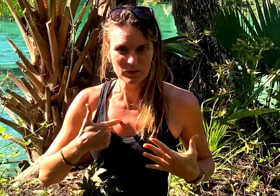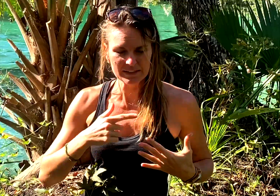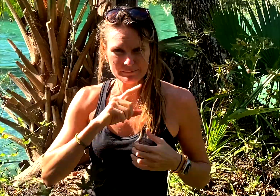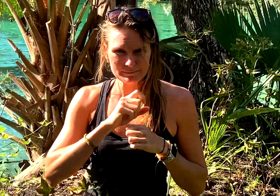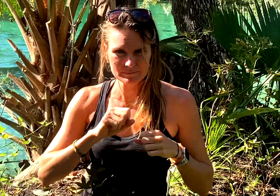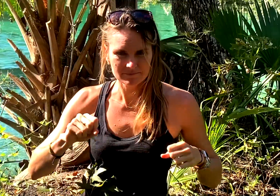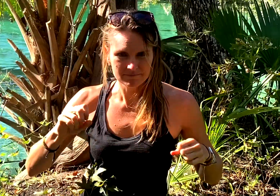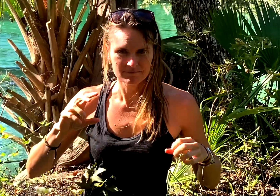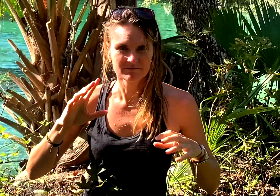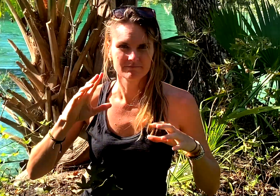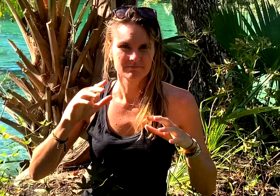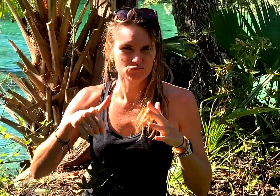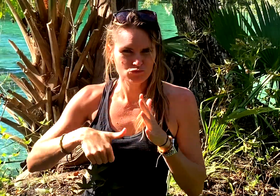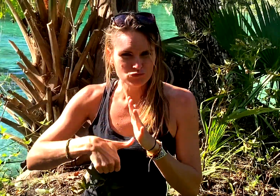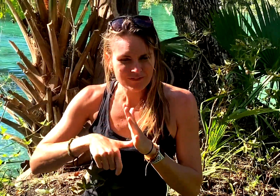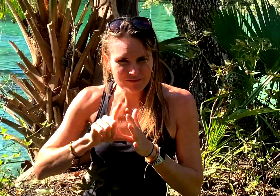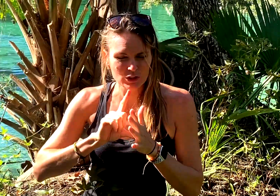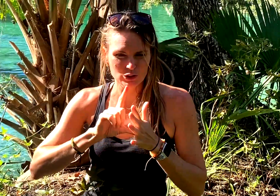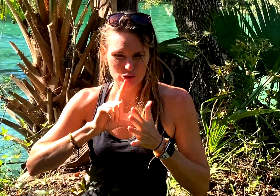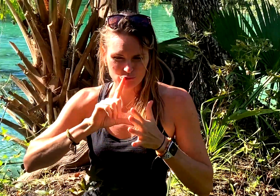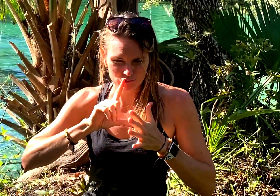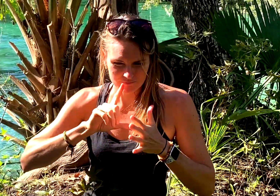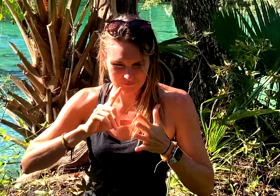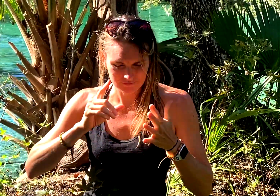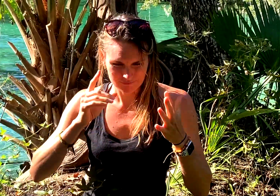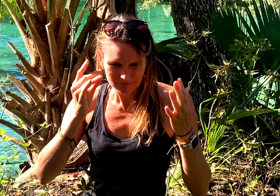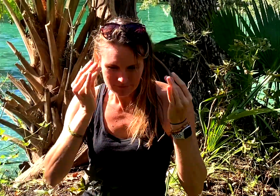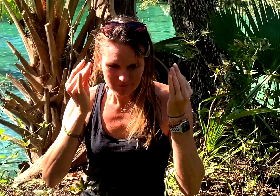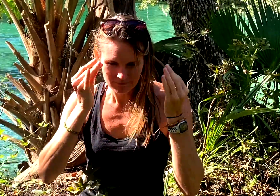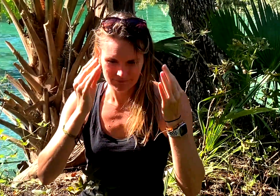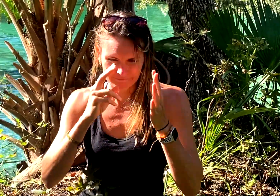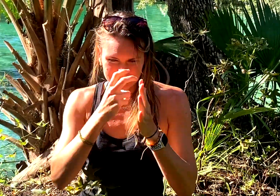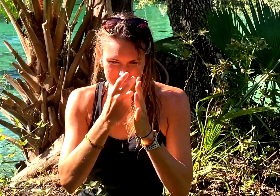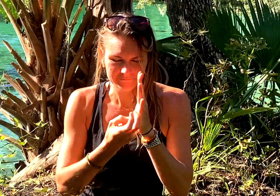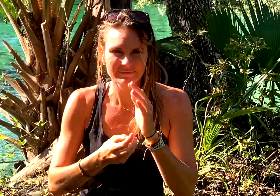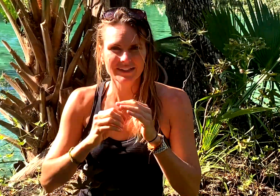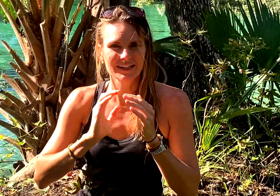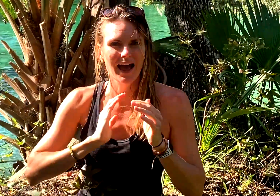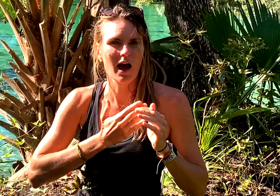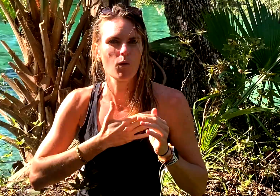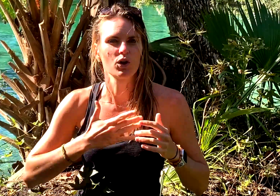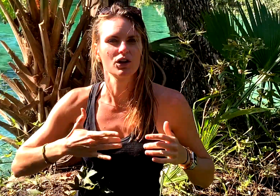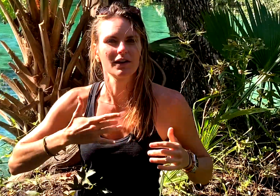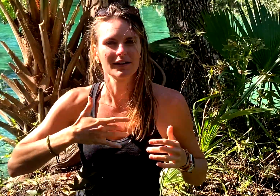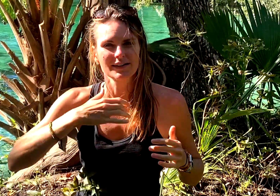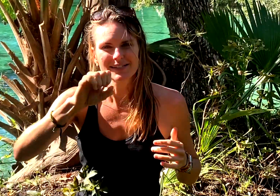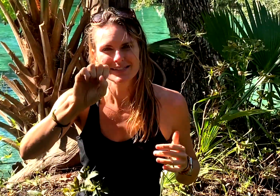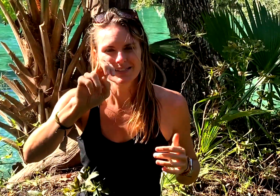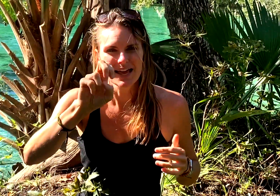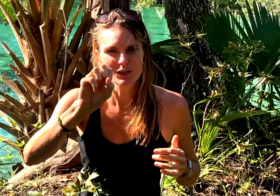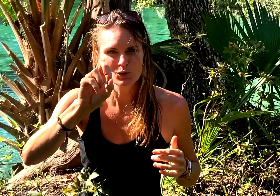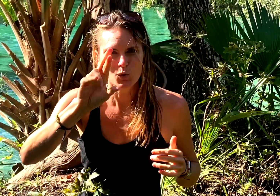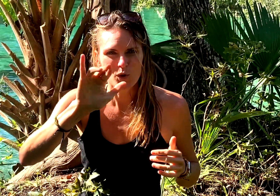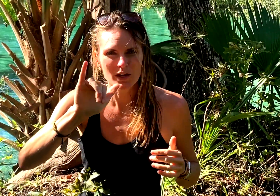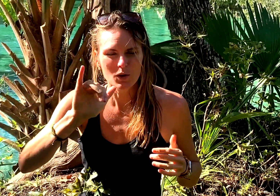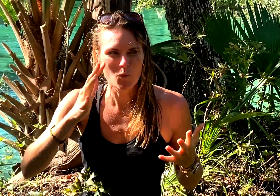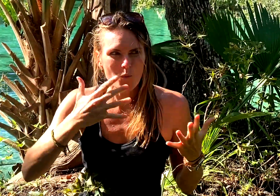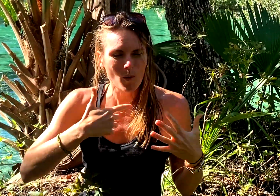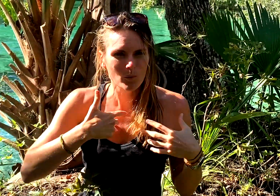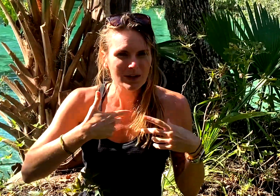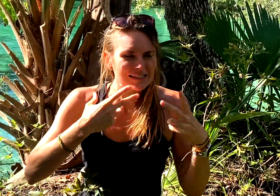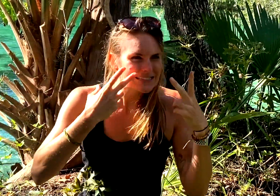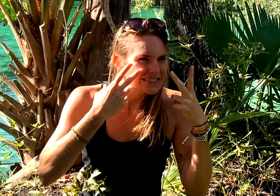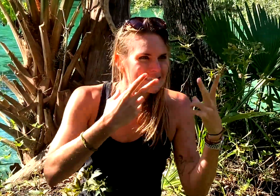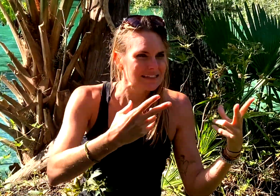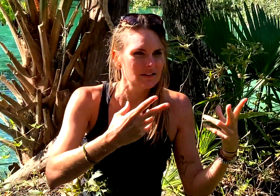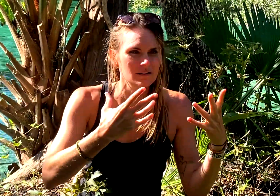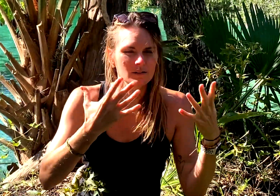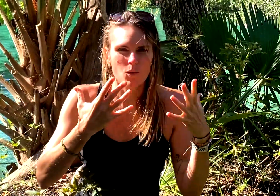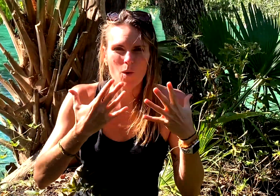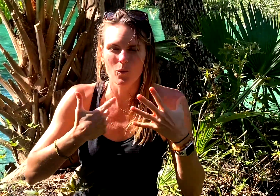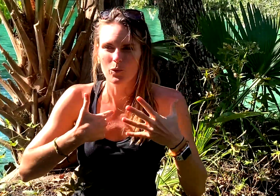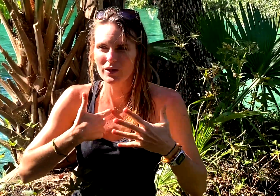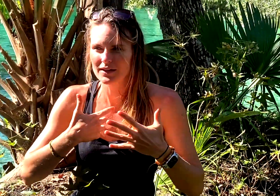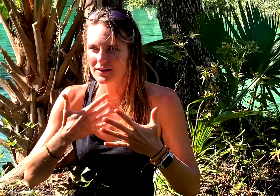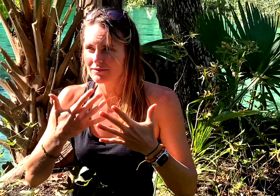We make this transition through engaging our senses: what we see, what we taste, what we